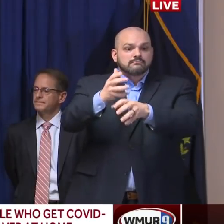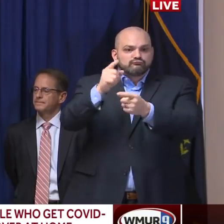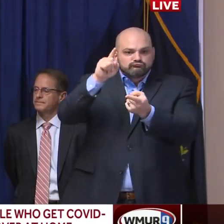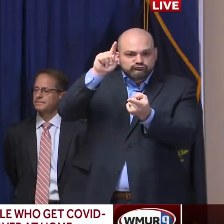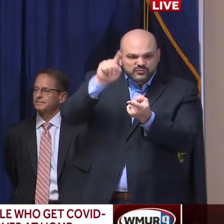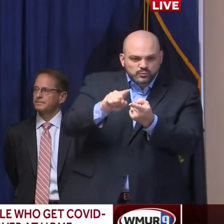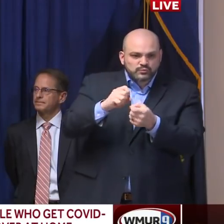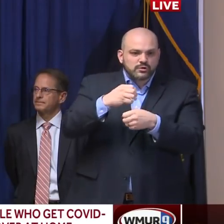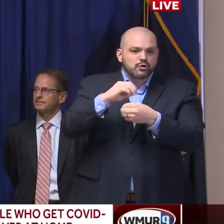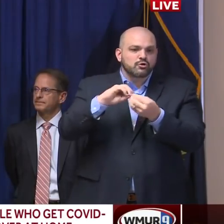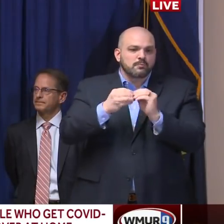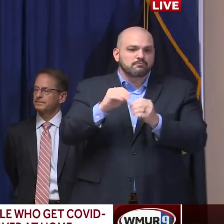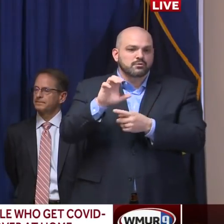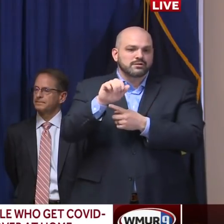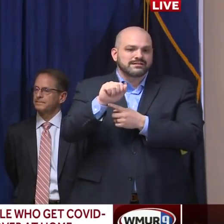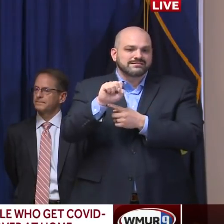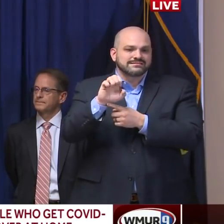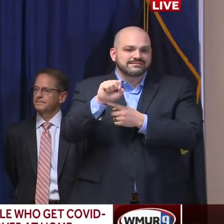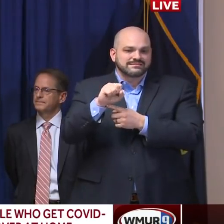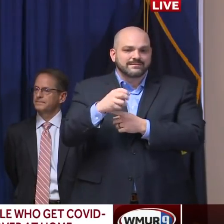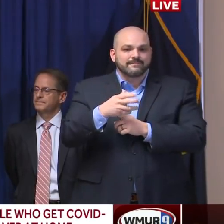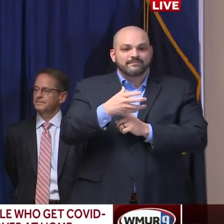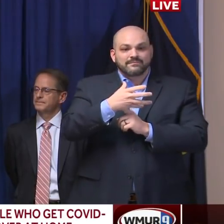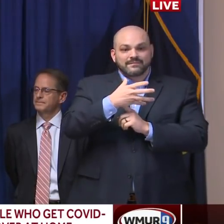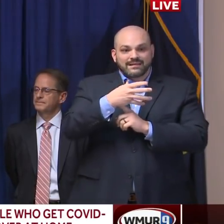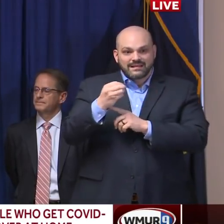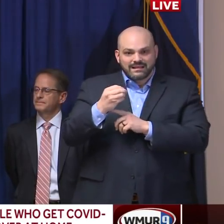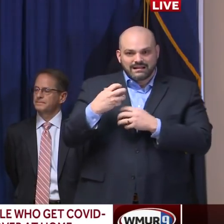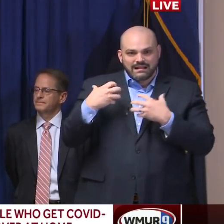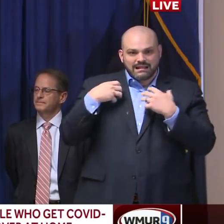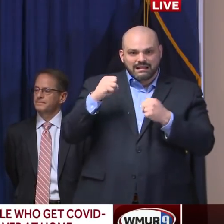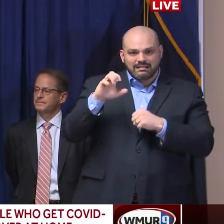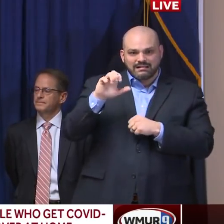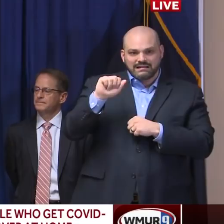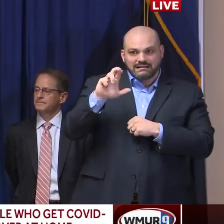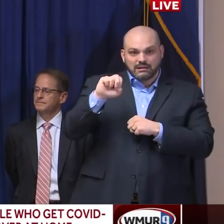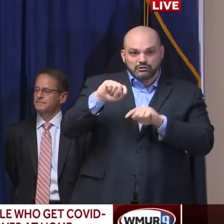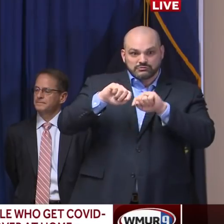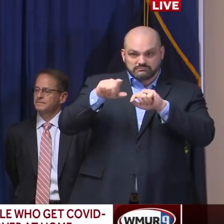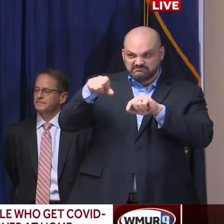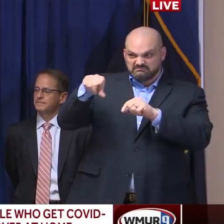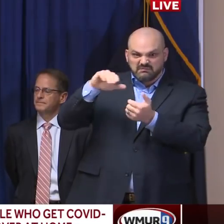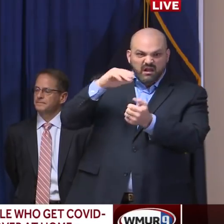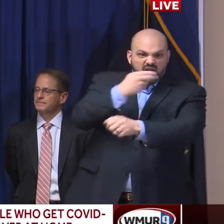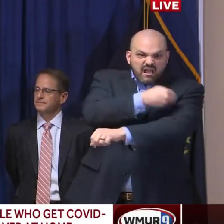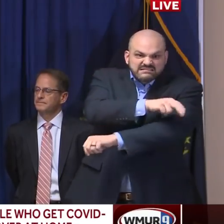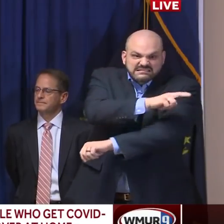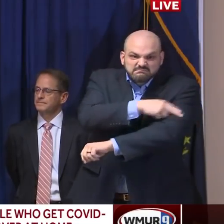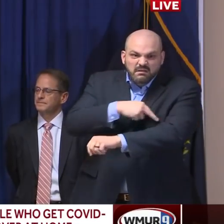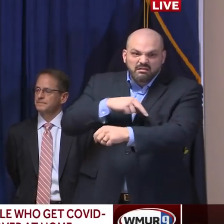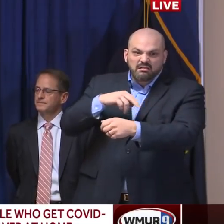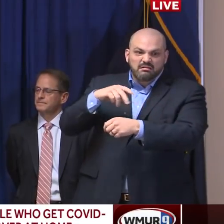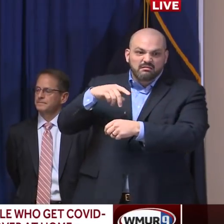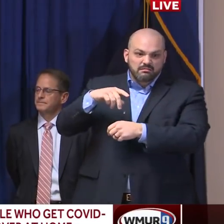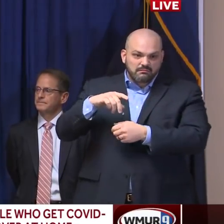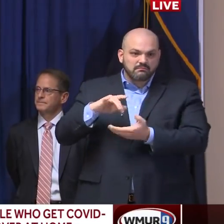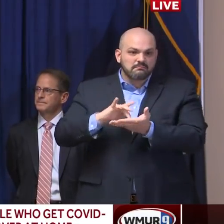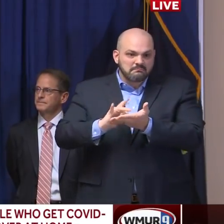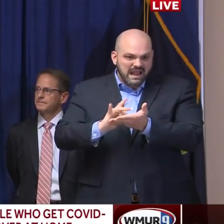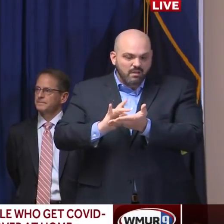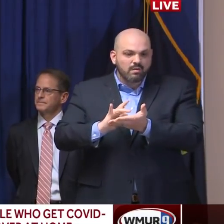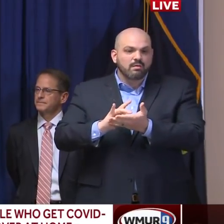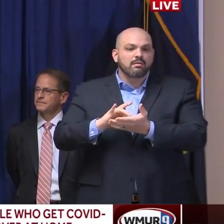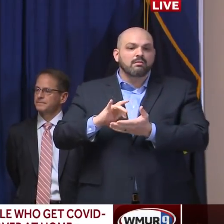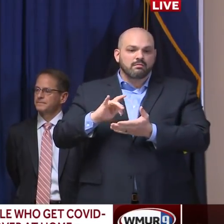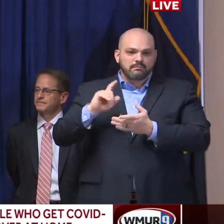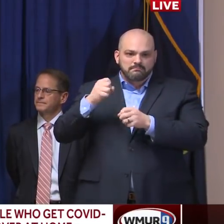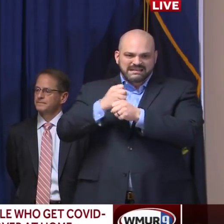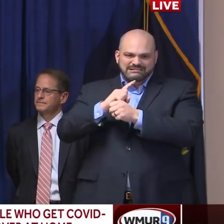WE WANT TO REDUCE THE NUMBER OF CASES AND THE BURDEN ON OUR HEALTH CARE SYSTEM SO OUR HEALTH CARE SYSTEMS AND EMERGENCY DEPARTMENTS DO NOT GET OVERWHELMED.